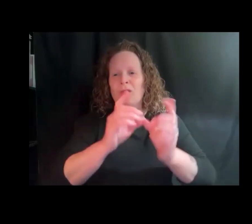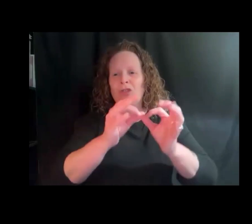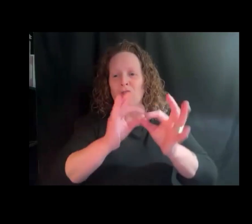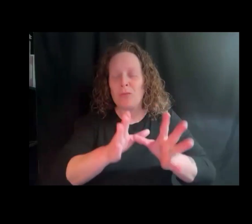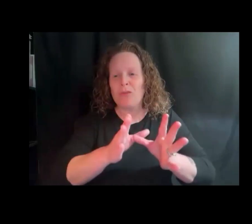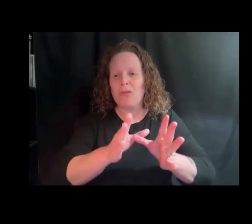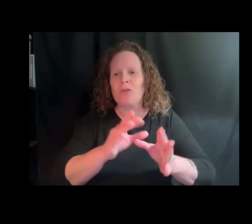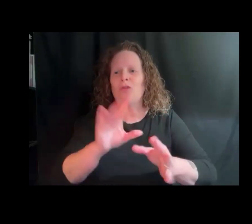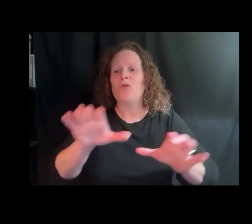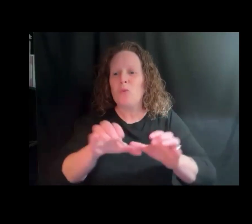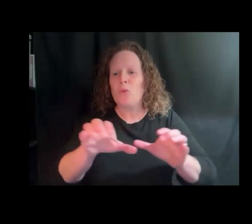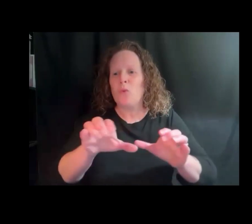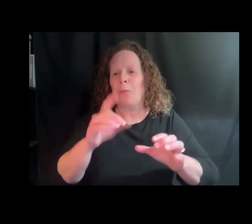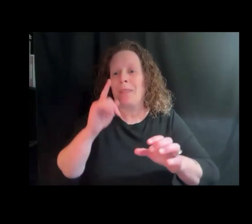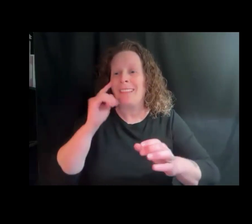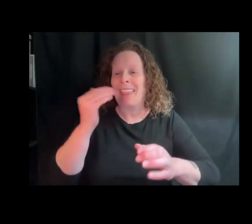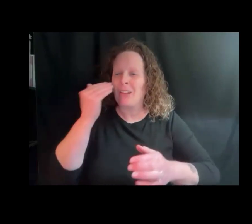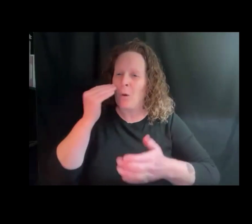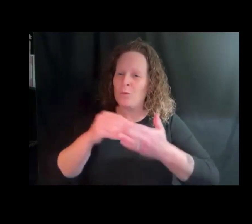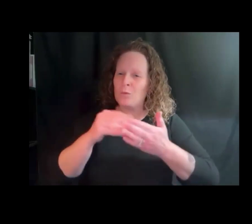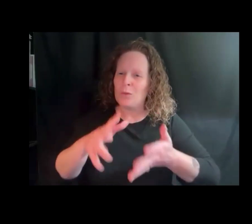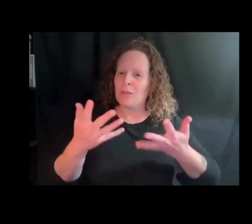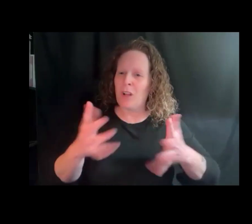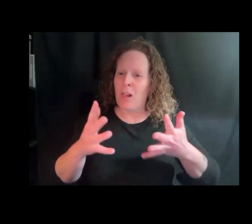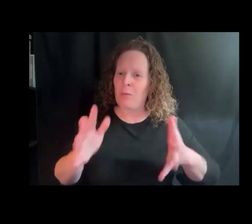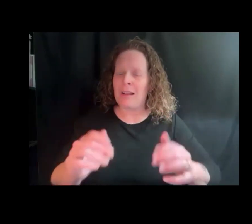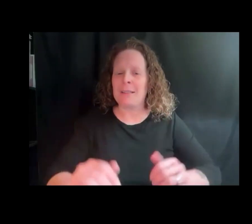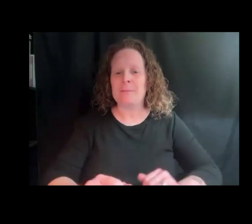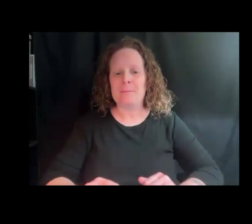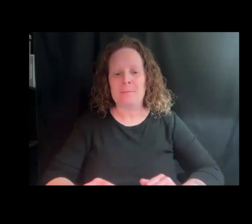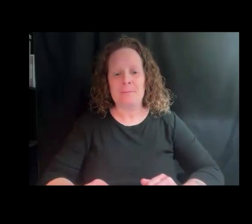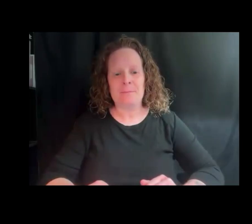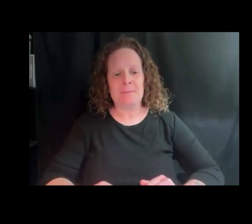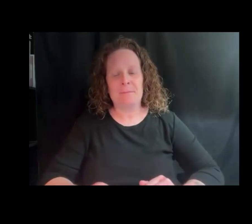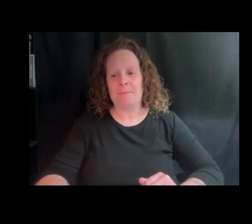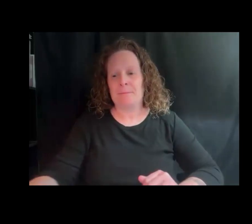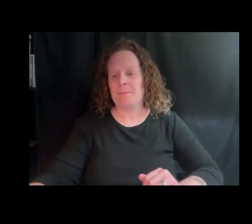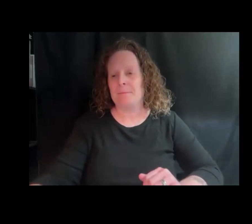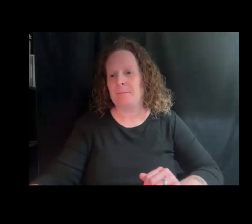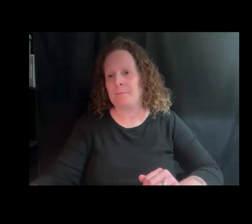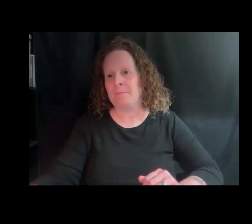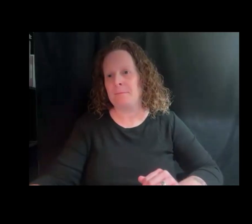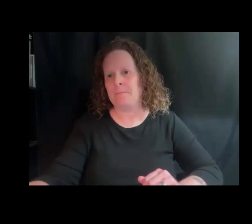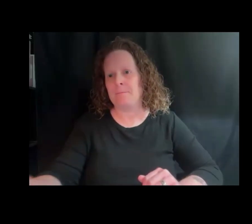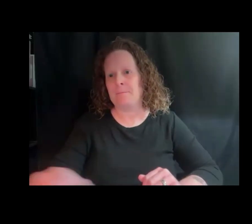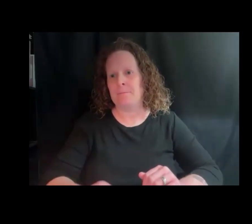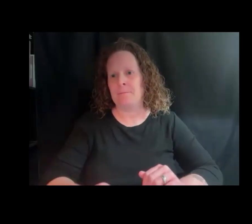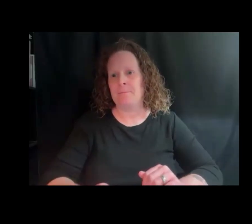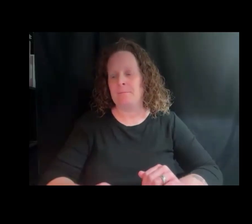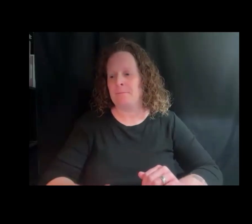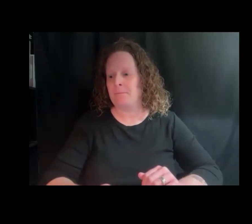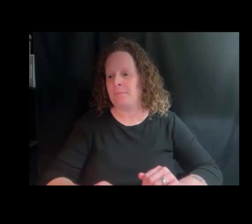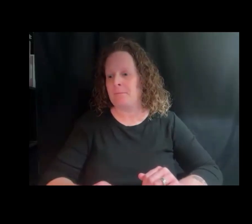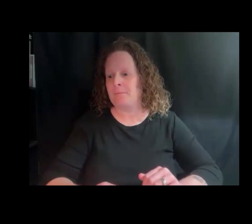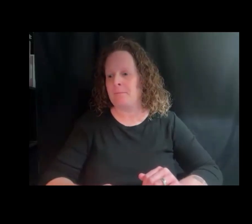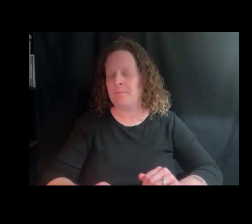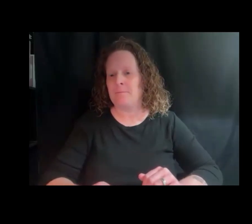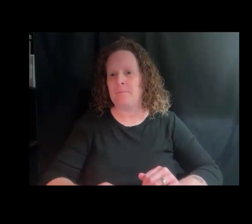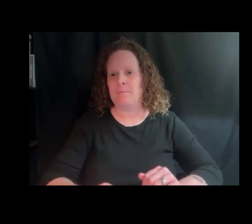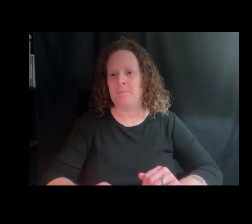the one who leaves campus and goes out on these extra duties as assigned. But the interpreters need to